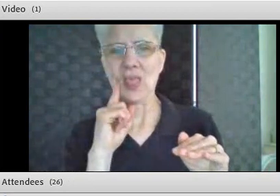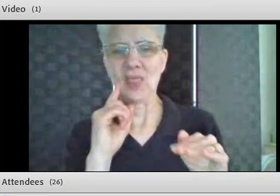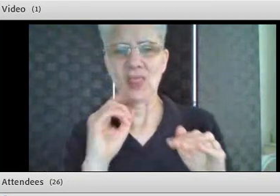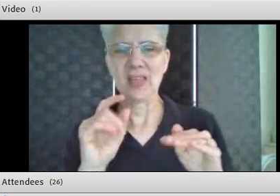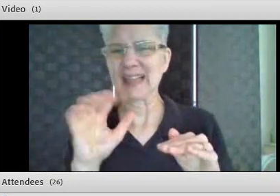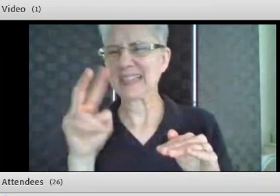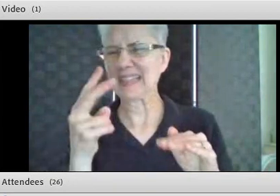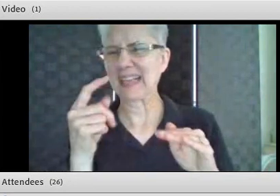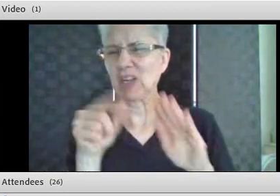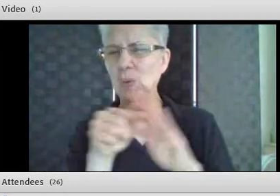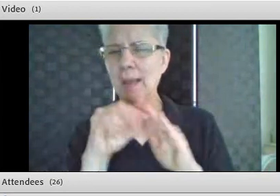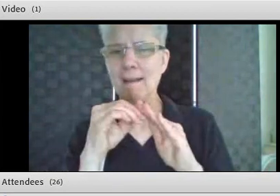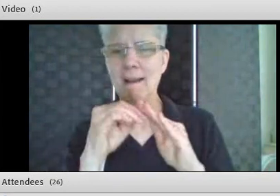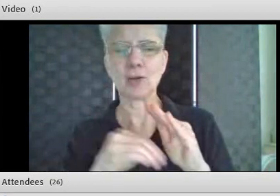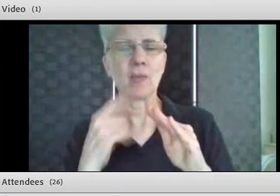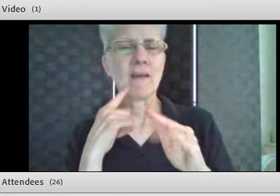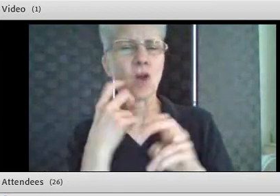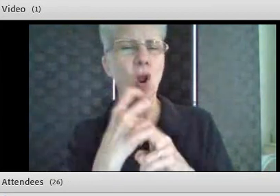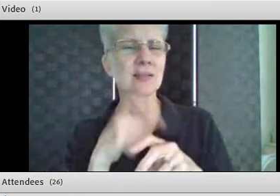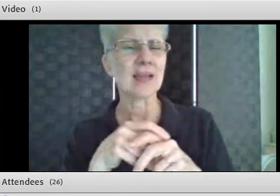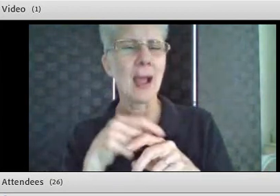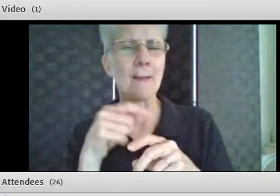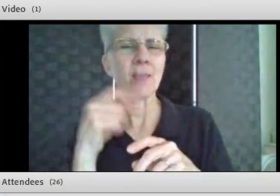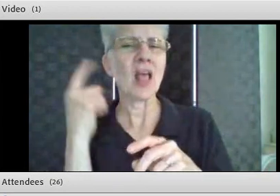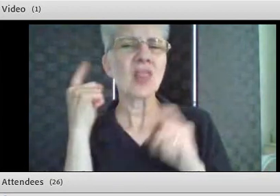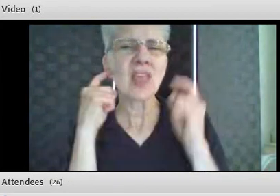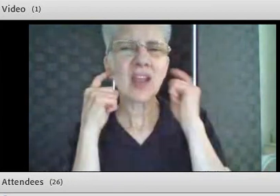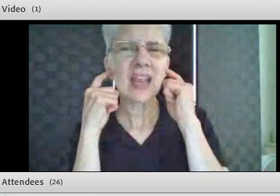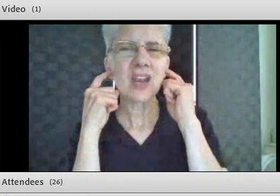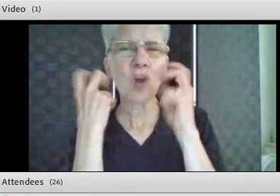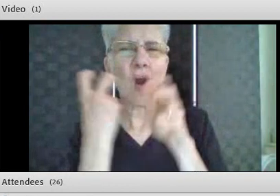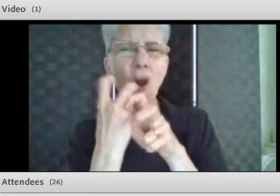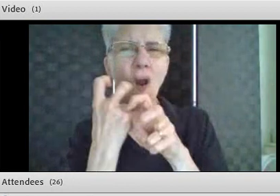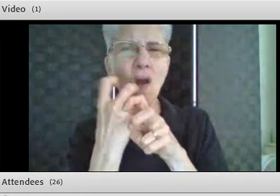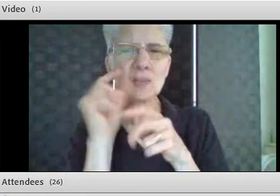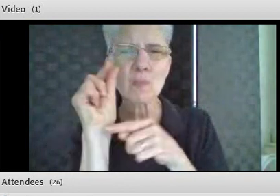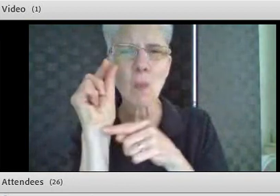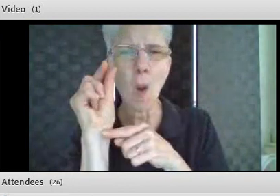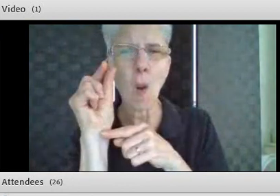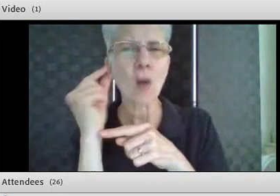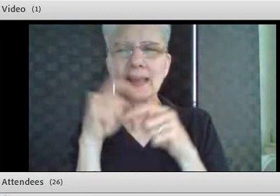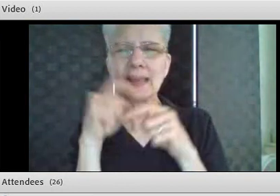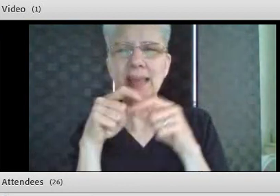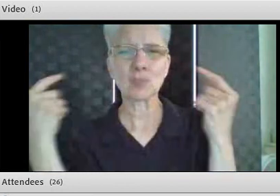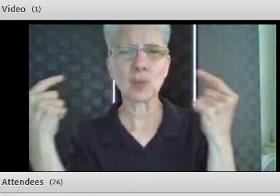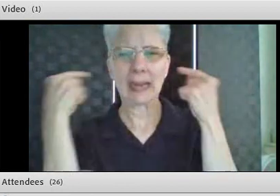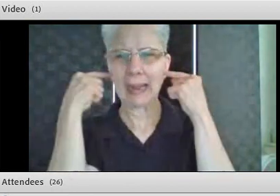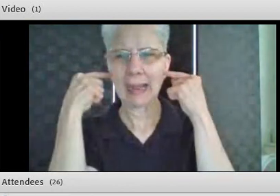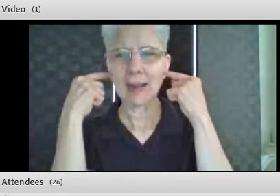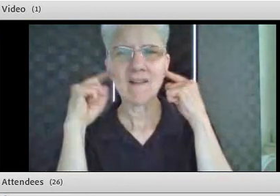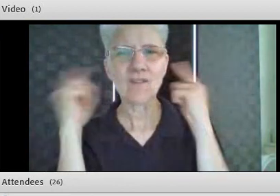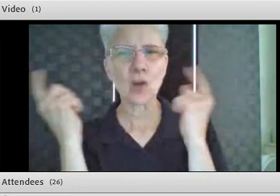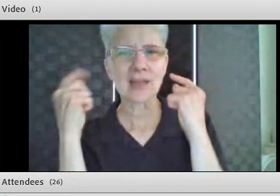that you're having use them because the little kids, I would say second grade and under,